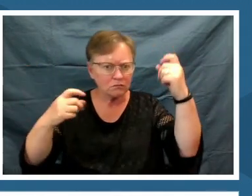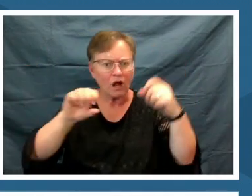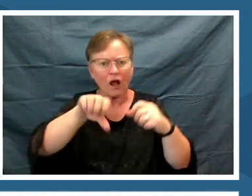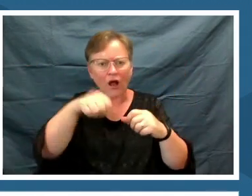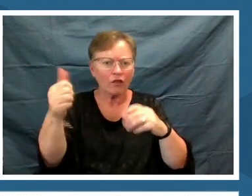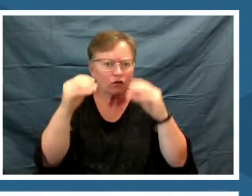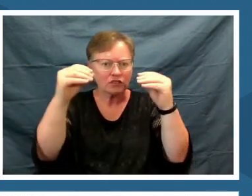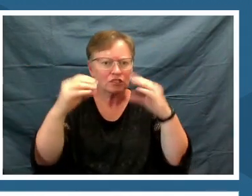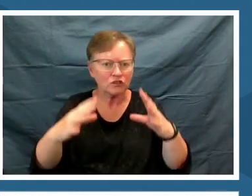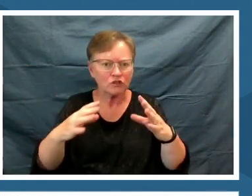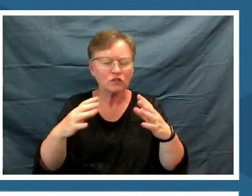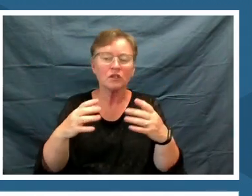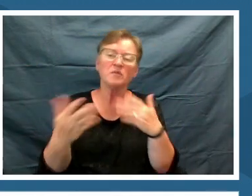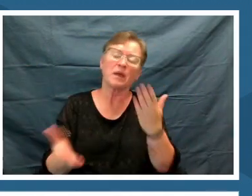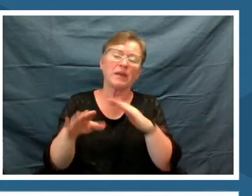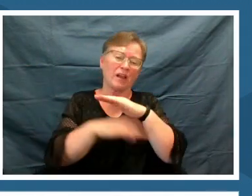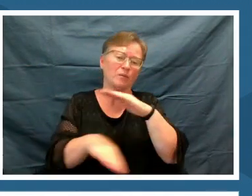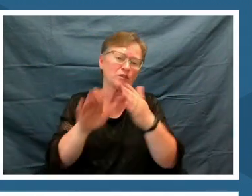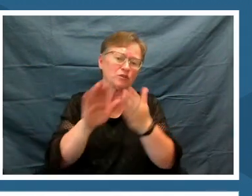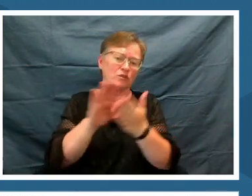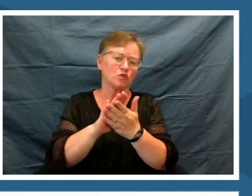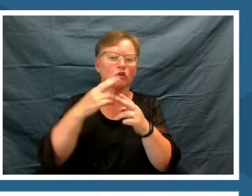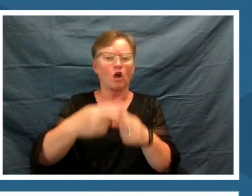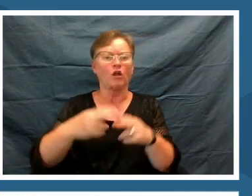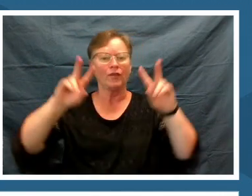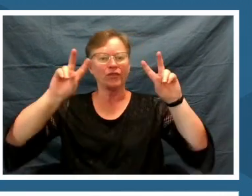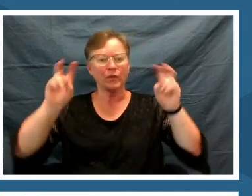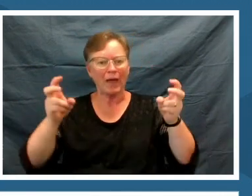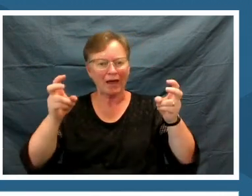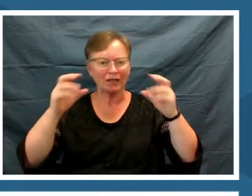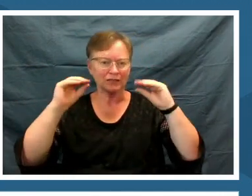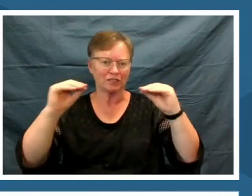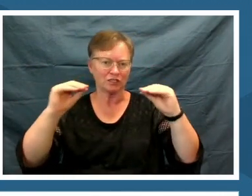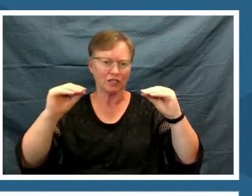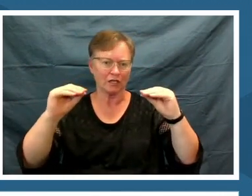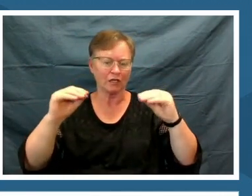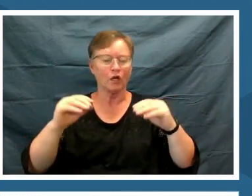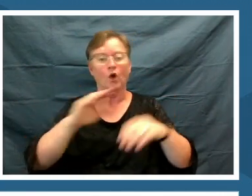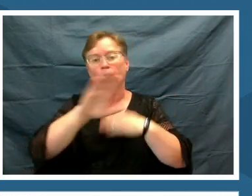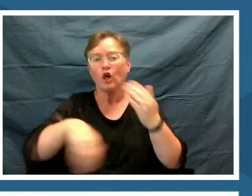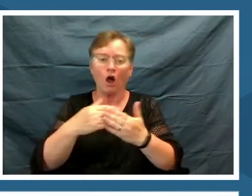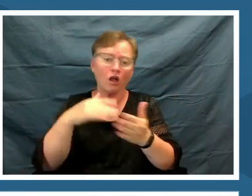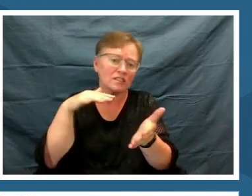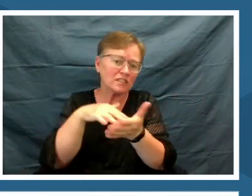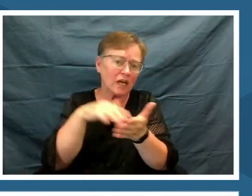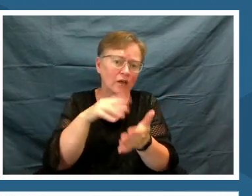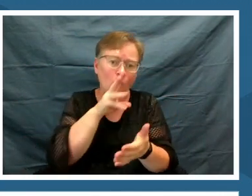we're all studying water but we might be looking at water um historically and